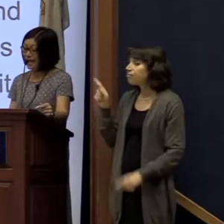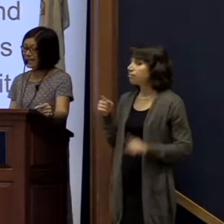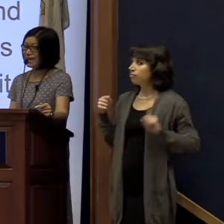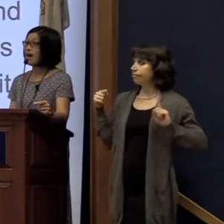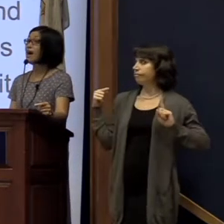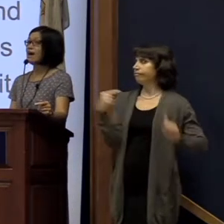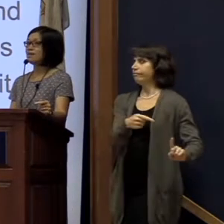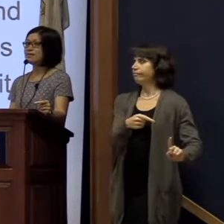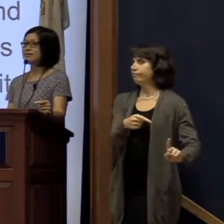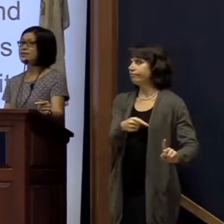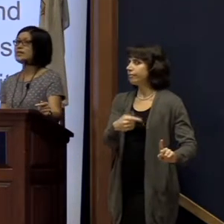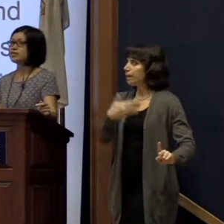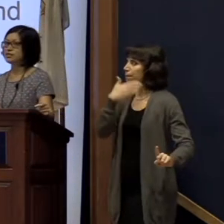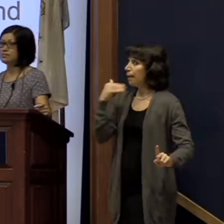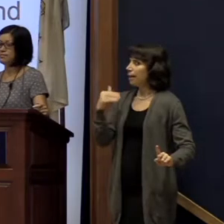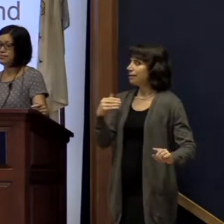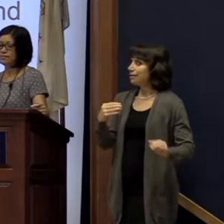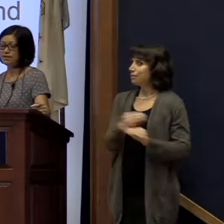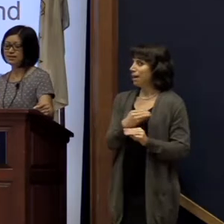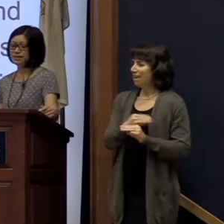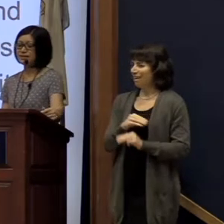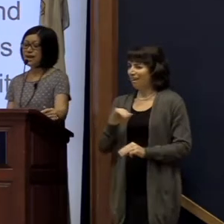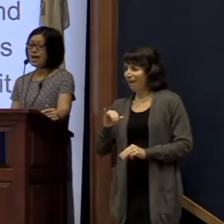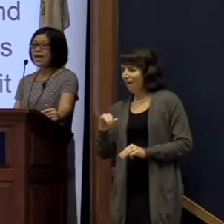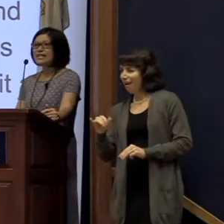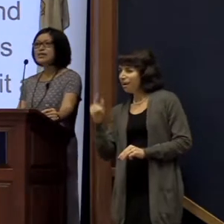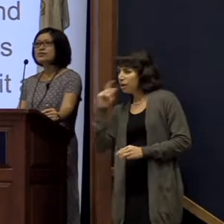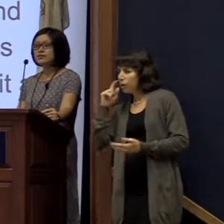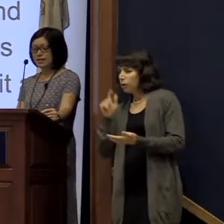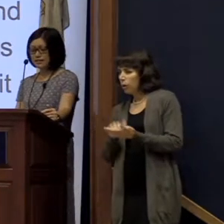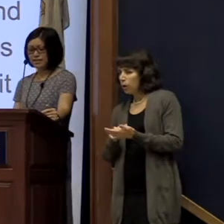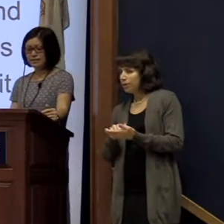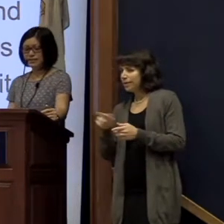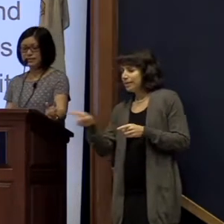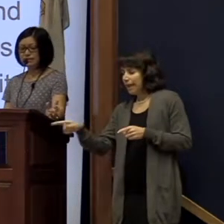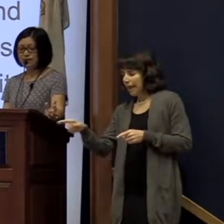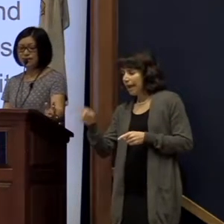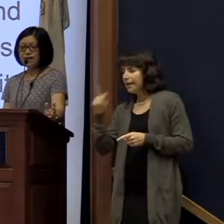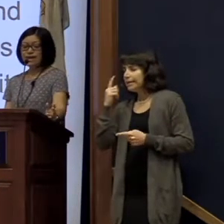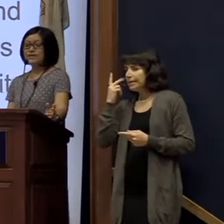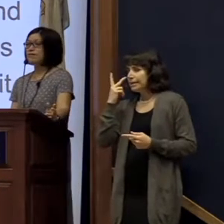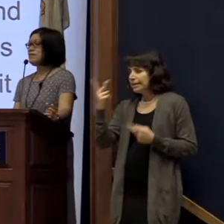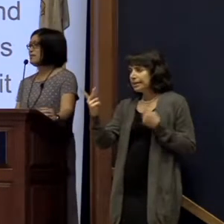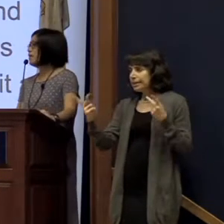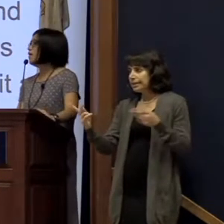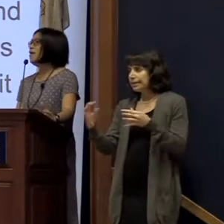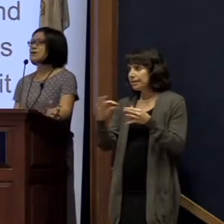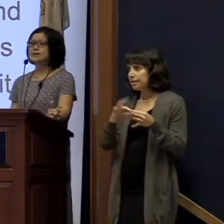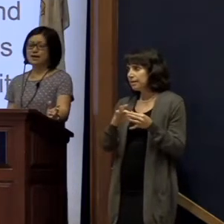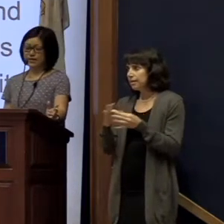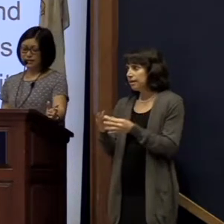Aha a relationship in math and science and he goes to science camps and stuff, and talks about it all the time in class.